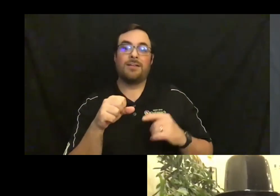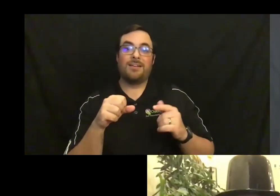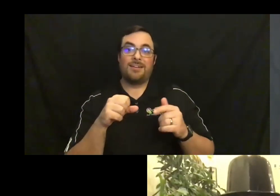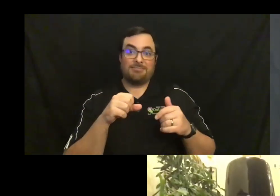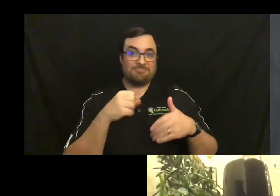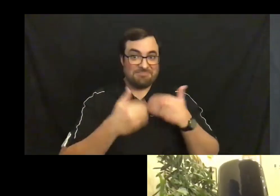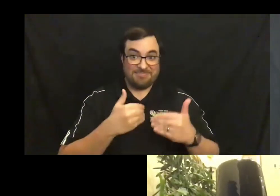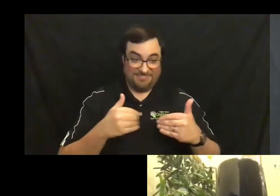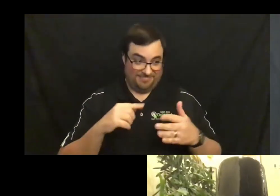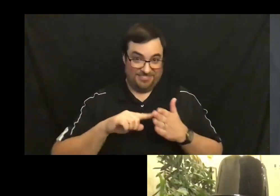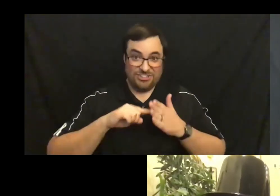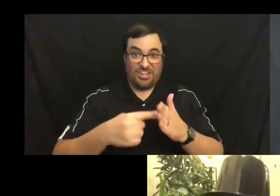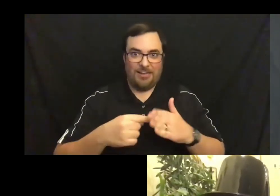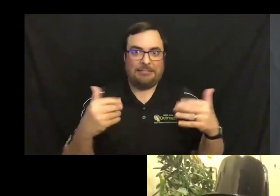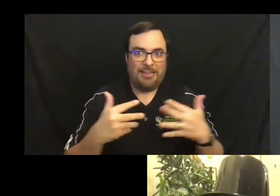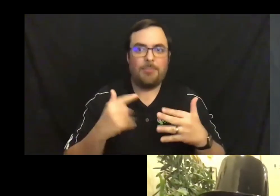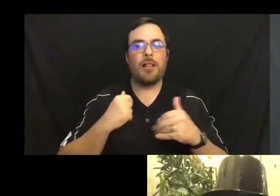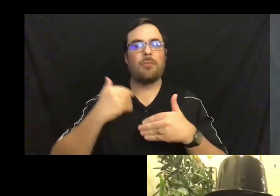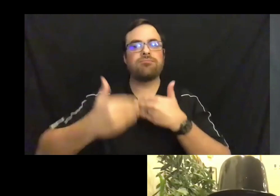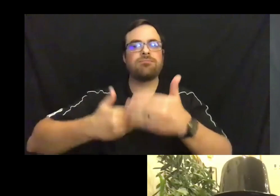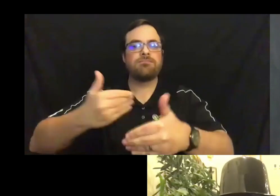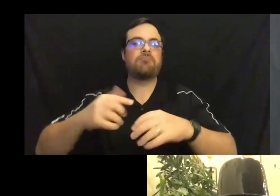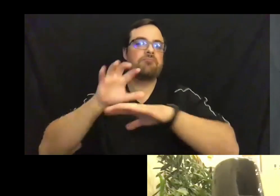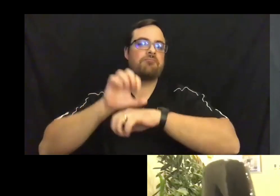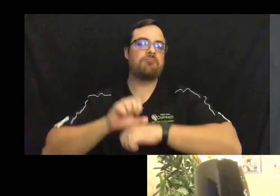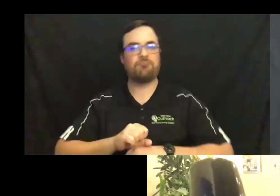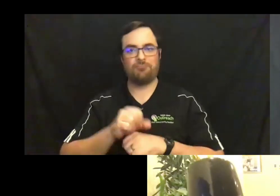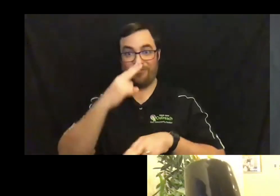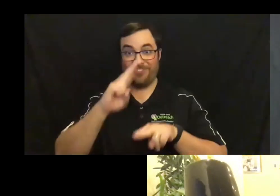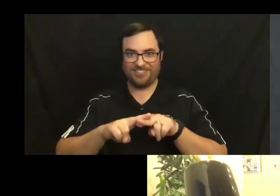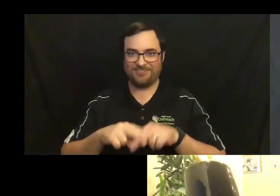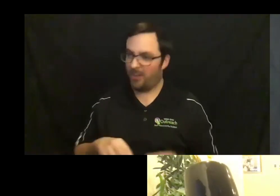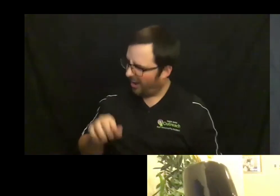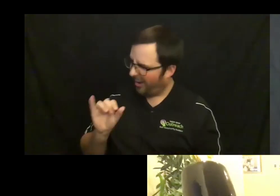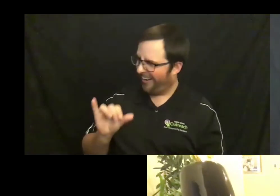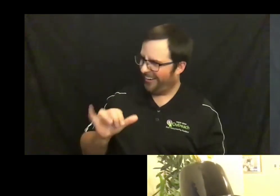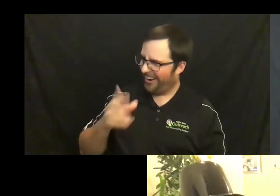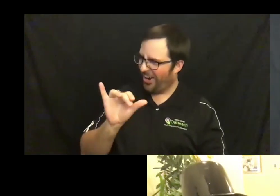fun. Jen: Wow that it looked like a lot of fun.